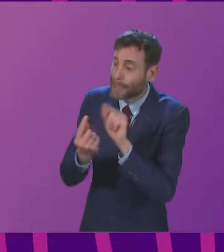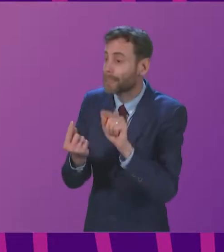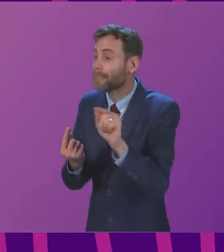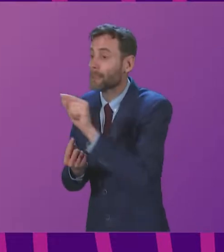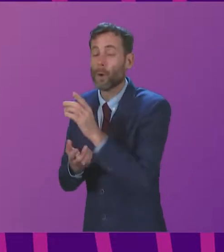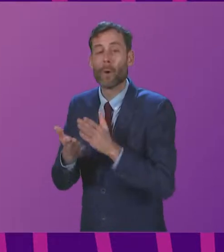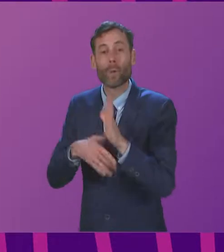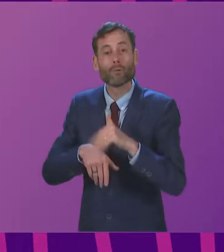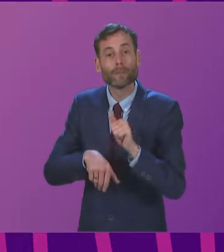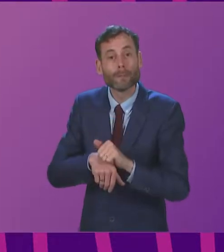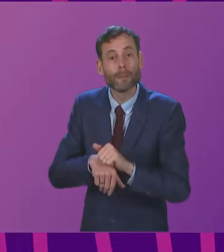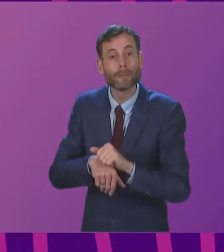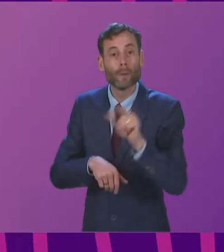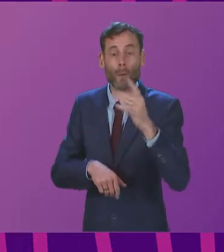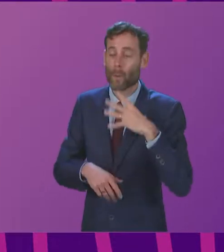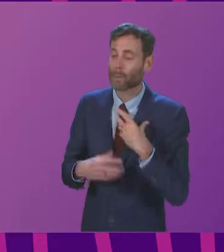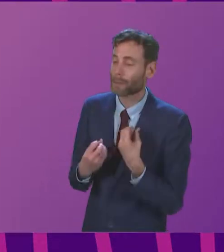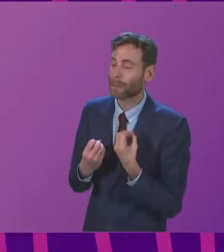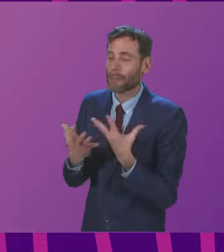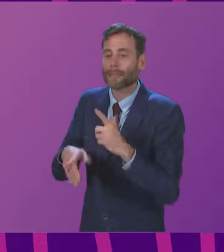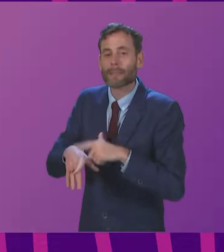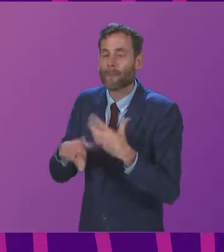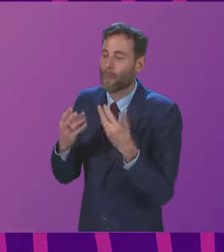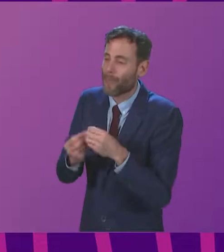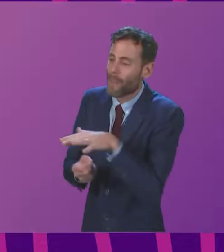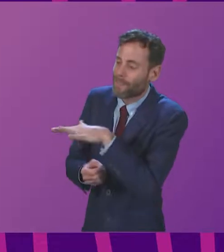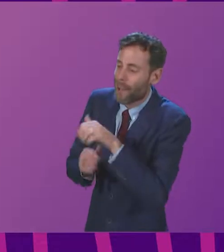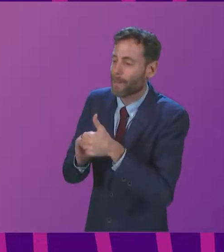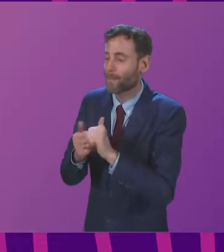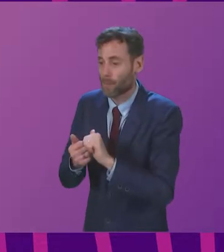If you are meeting up with loved ones and you are not as fully vaccinated as you could be,